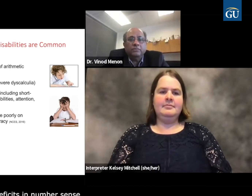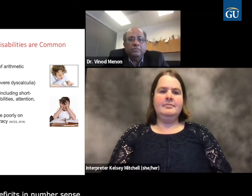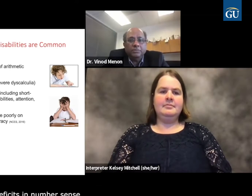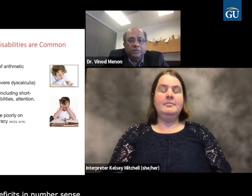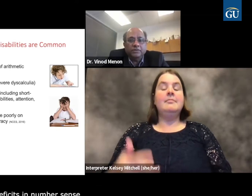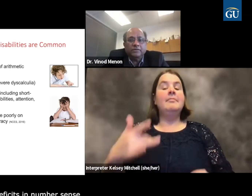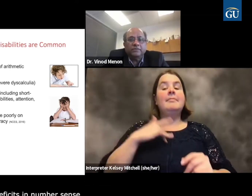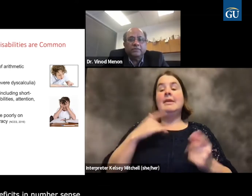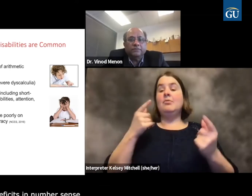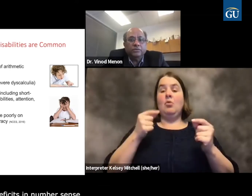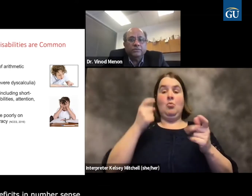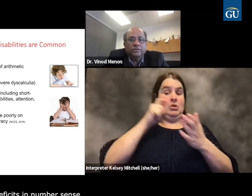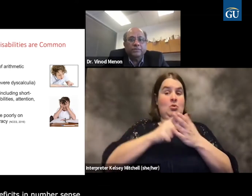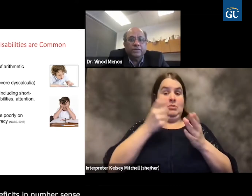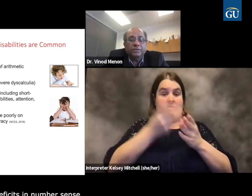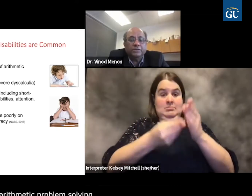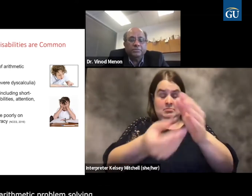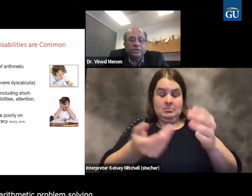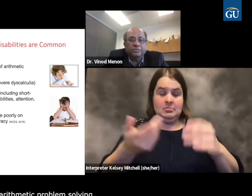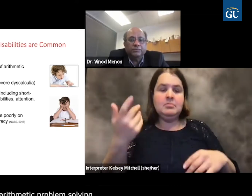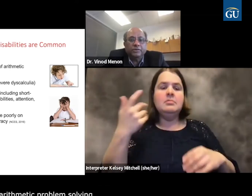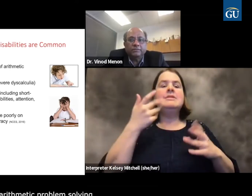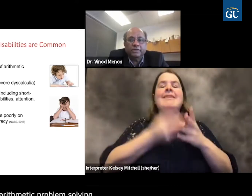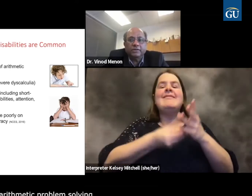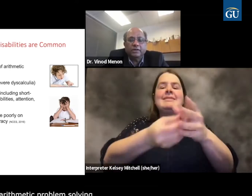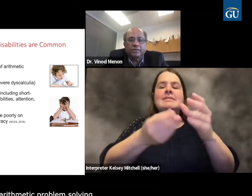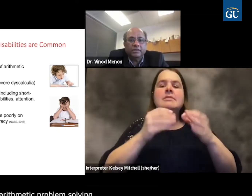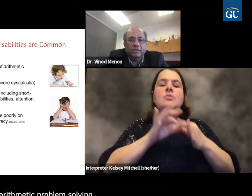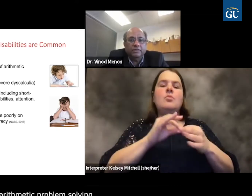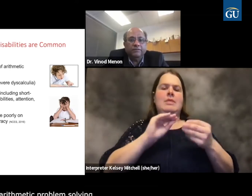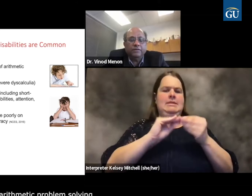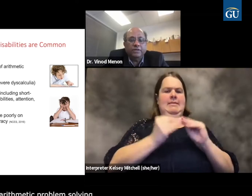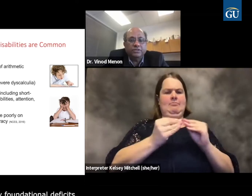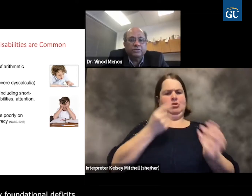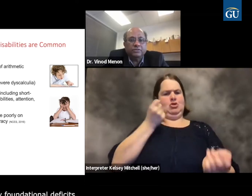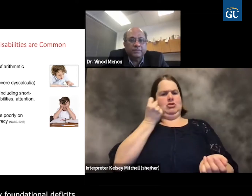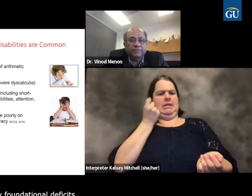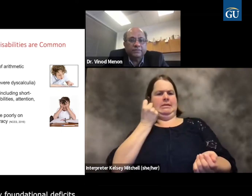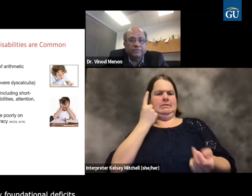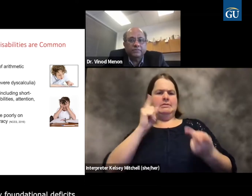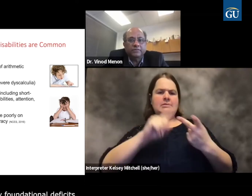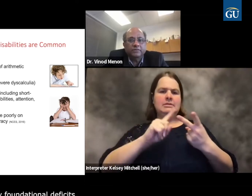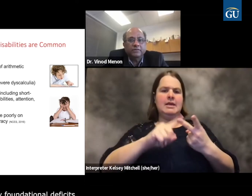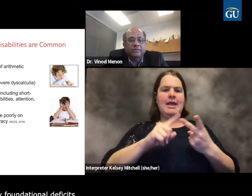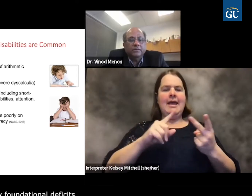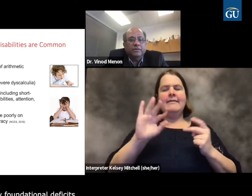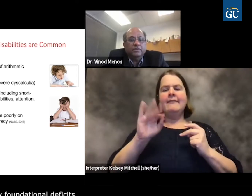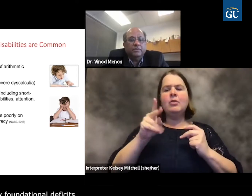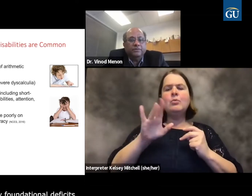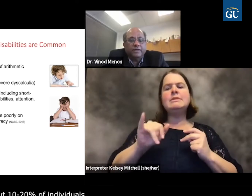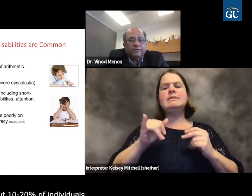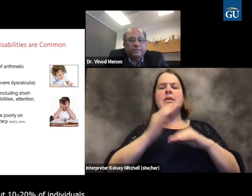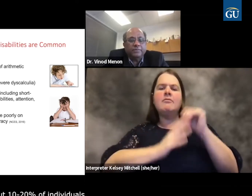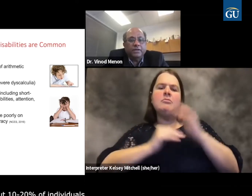the deficits in number sense and fluency of arithmetic problem solving are the